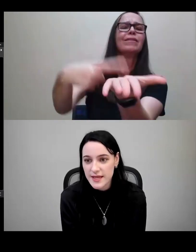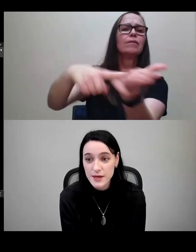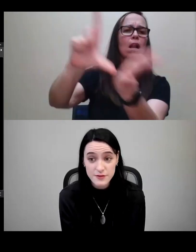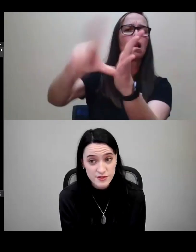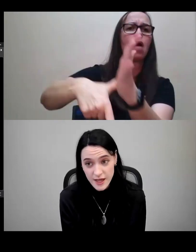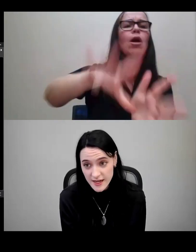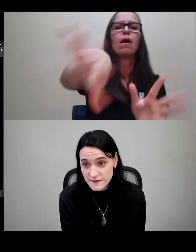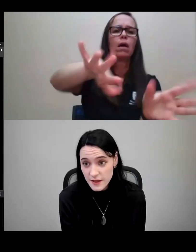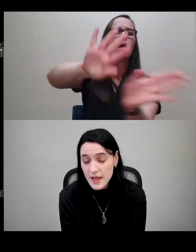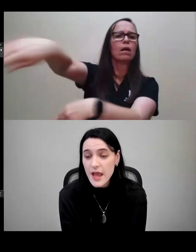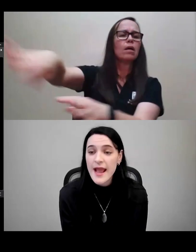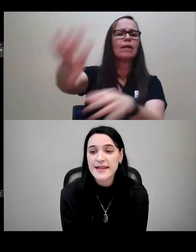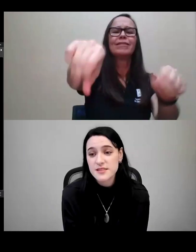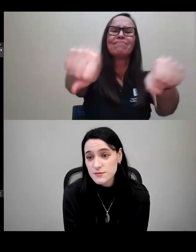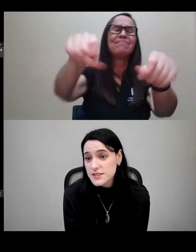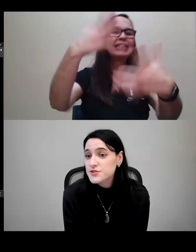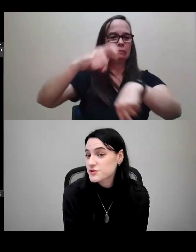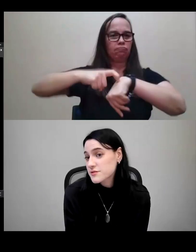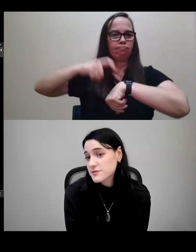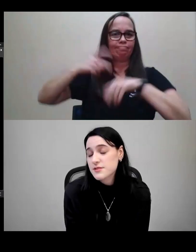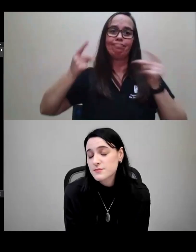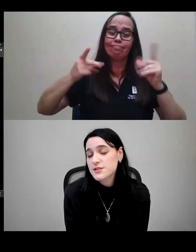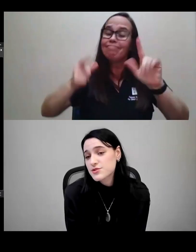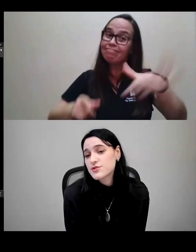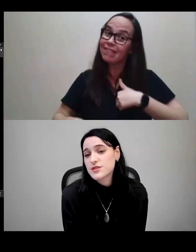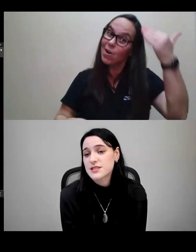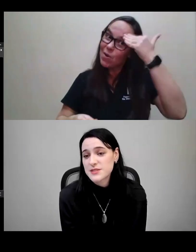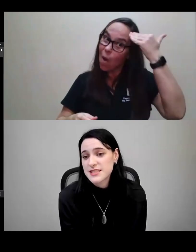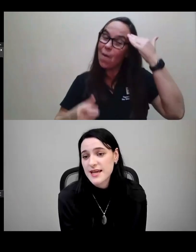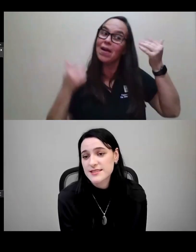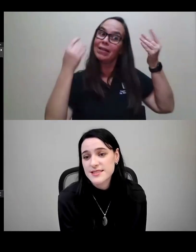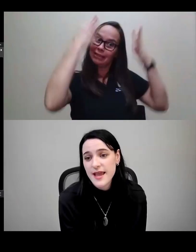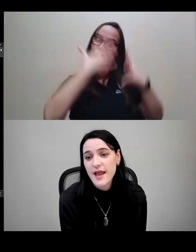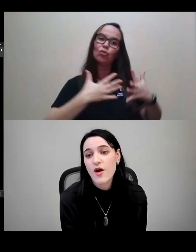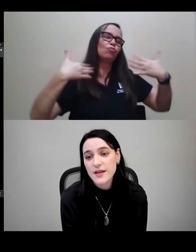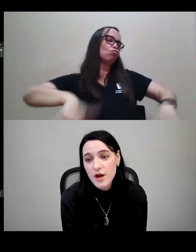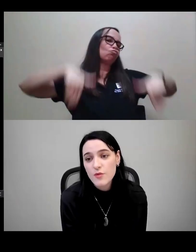explain about their life. And some teachers, some teachers do dismiss that and say, "Oh,